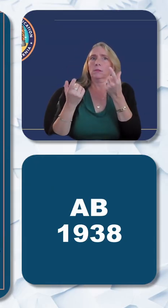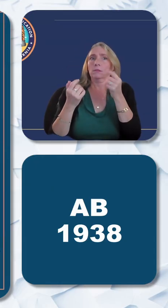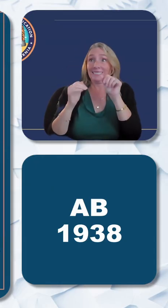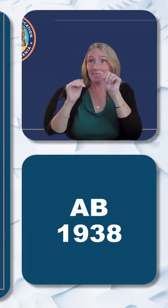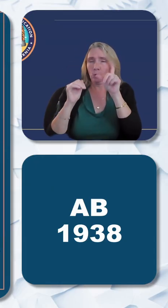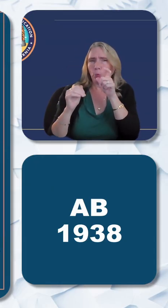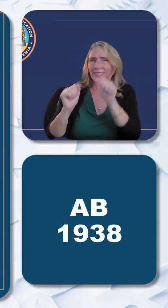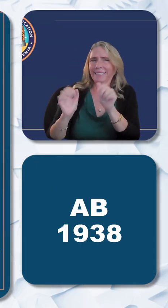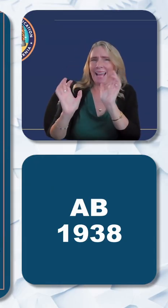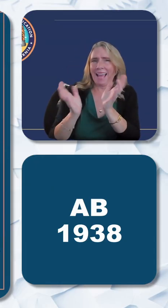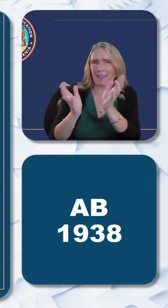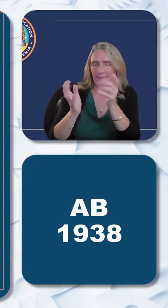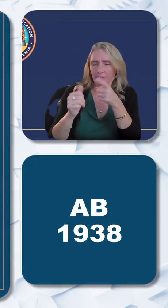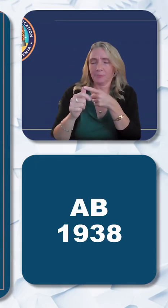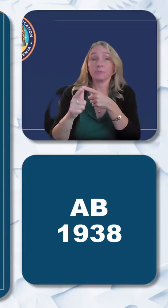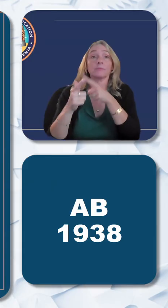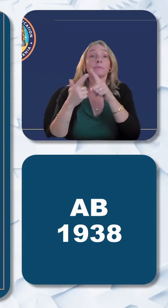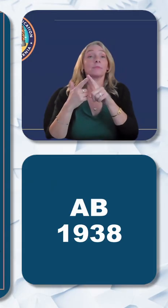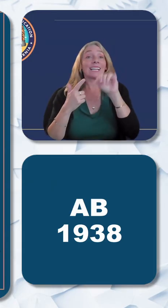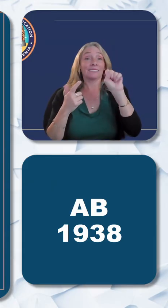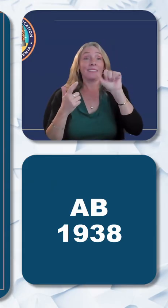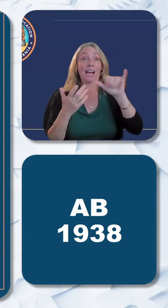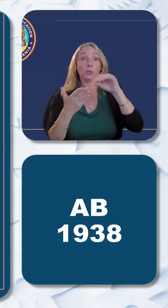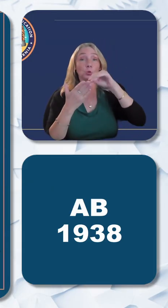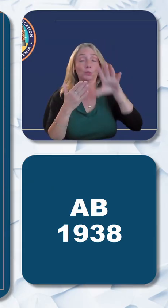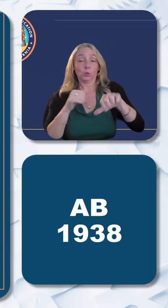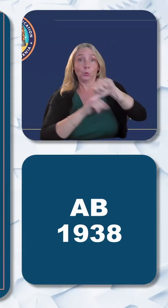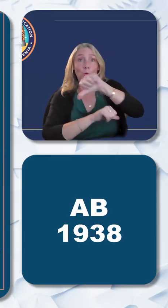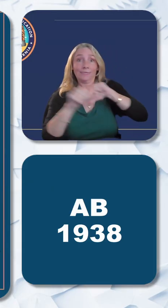Can they communicate without that interpreter or an aide?